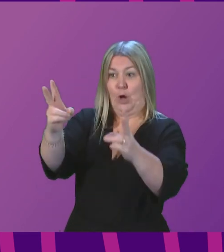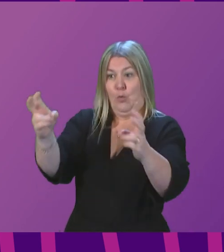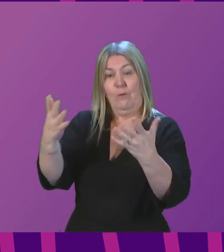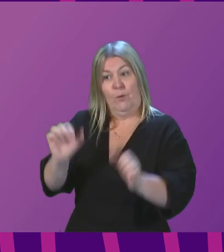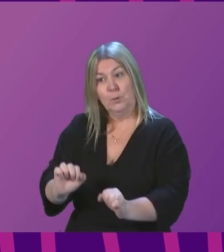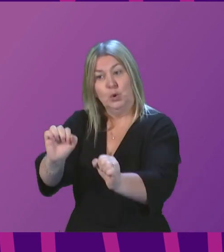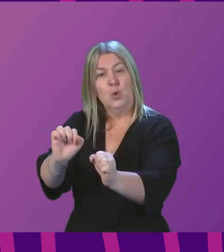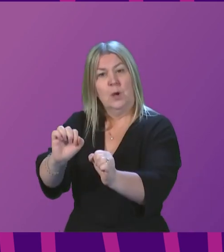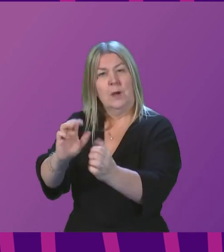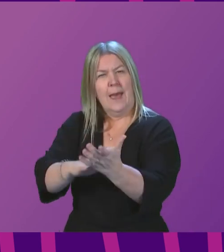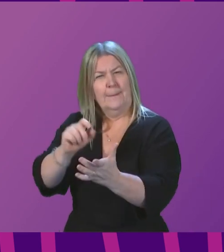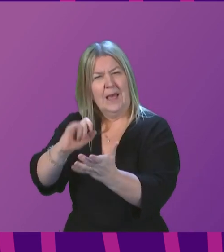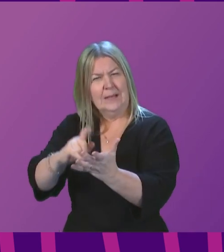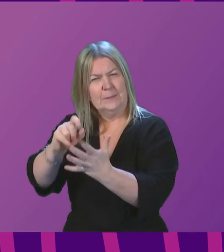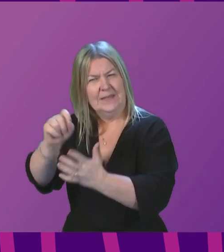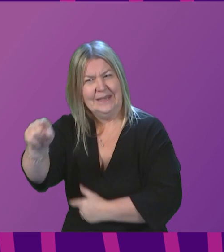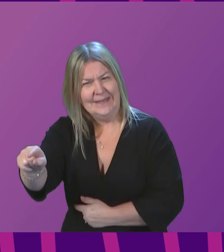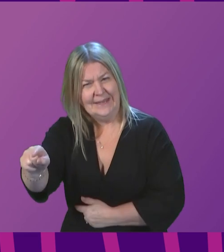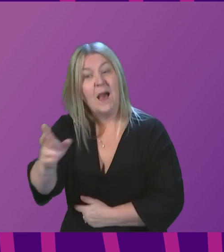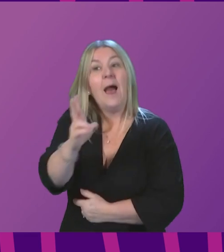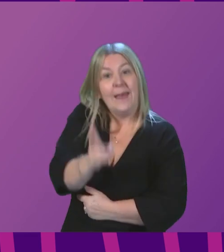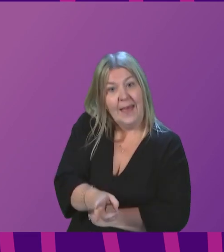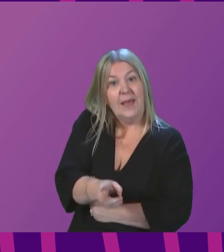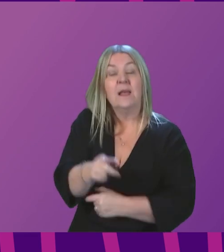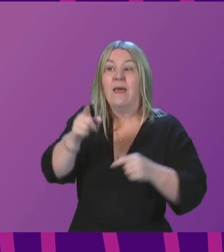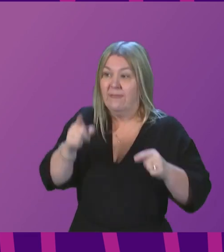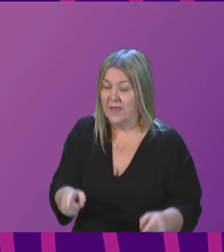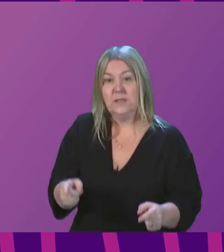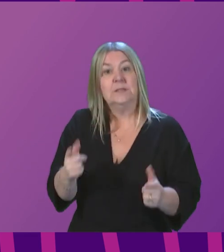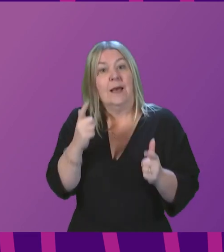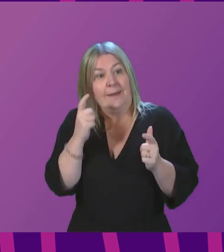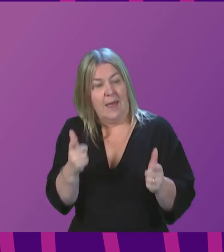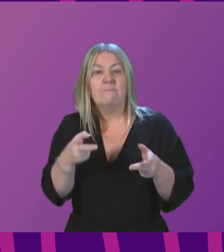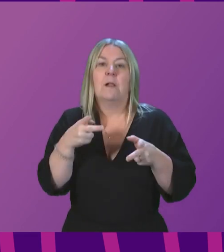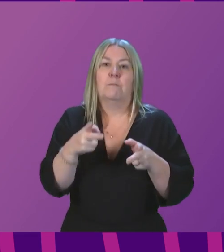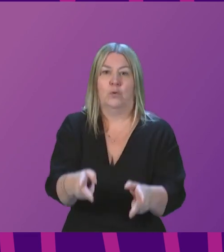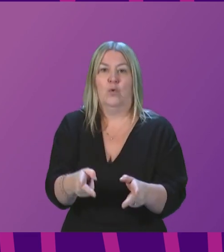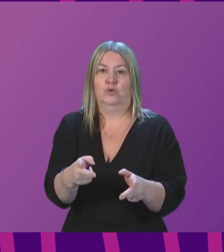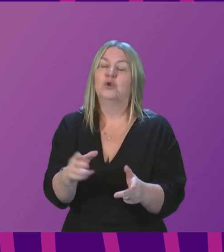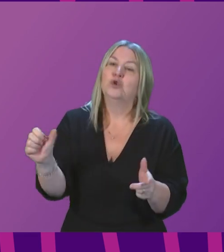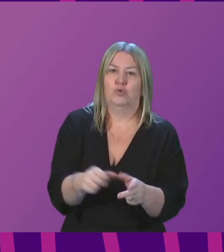I will repeat that direct quote: “At the moment, this cautious approach is the one that we should be taking.”